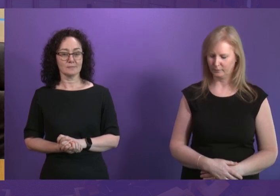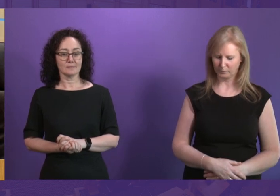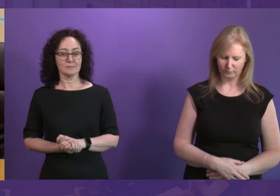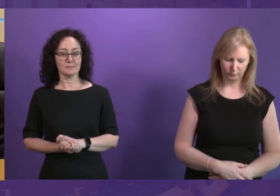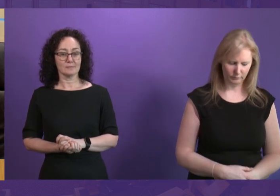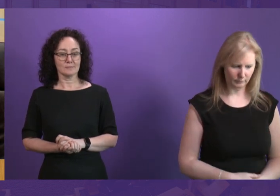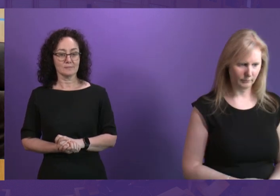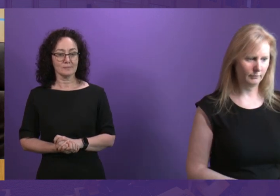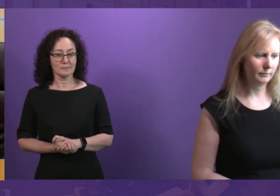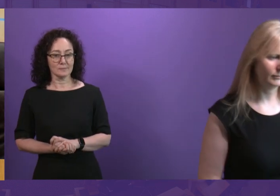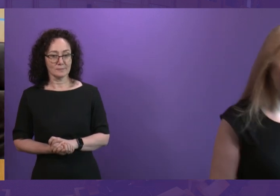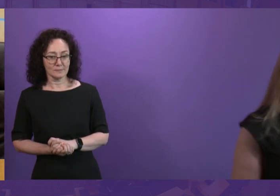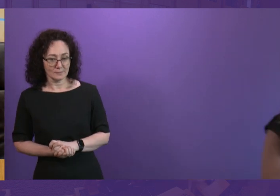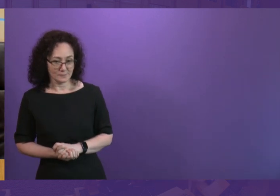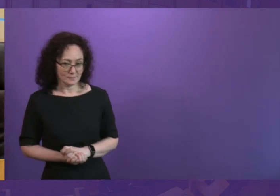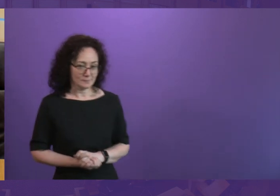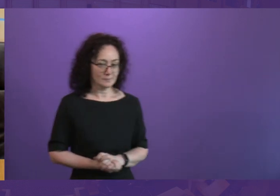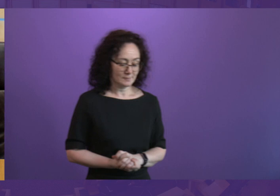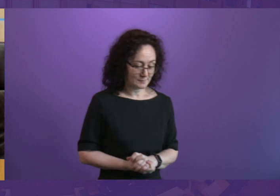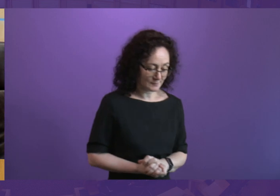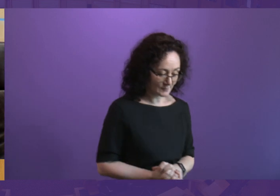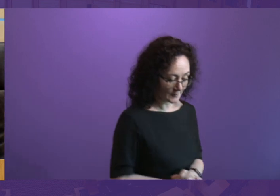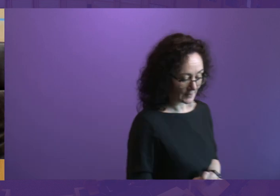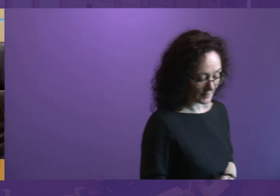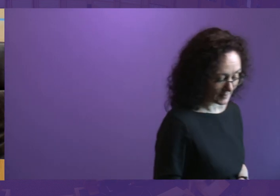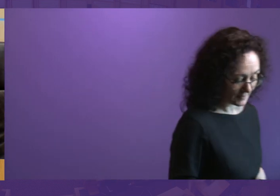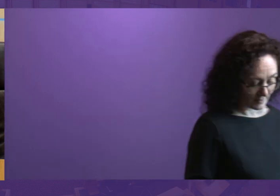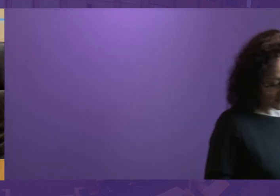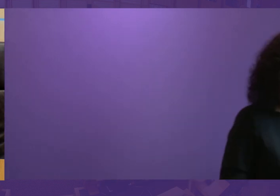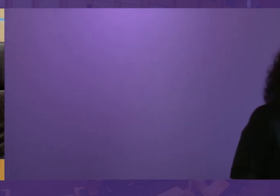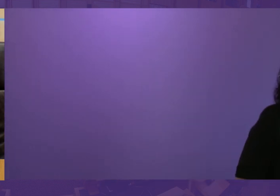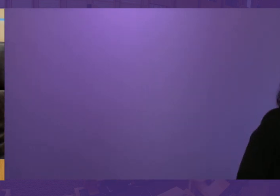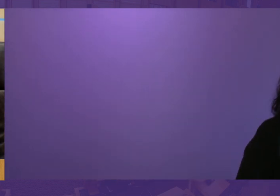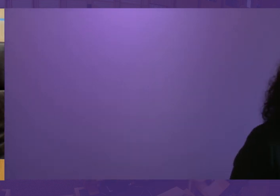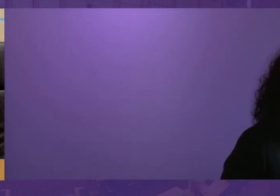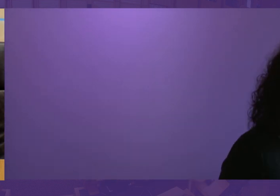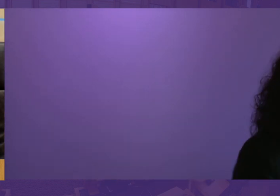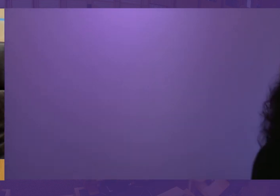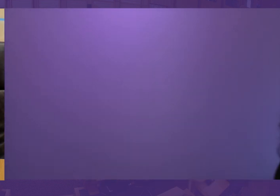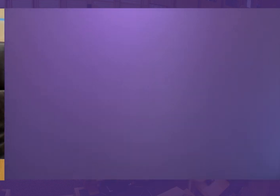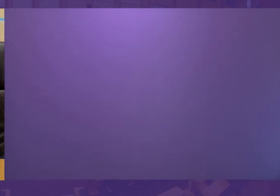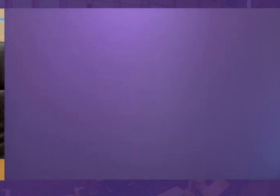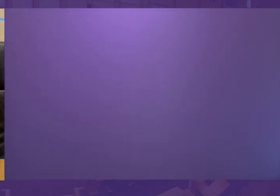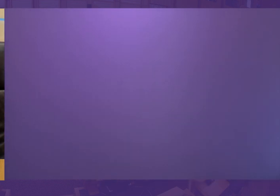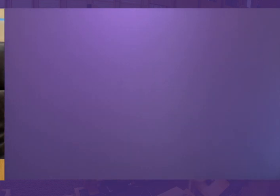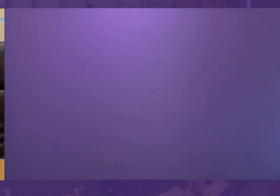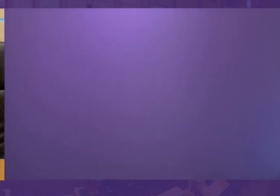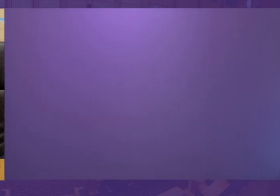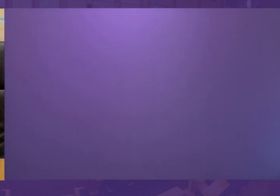and renewable transportation for Scotland , we will just take a few moments and have a short suspension while the members change seats and the people in the public gallery